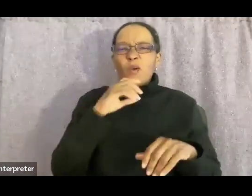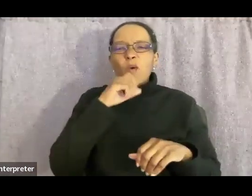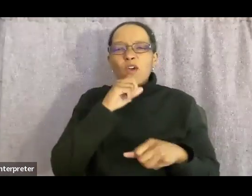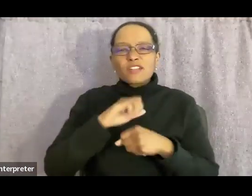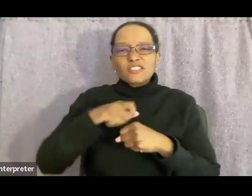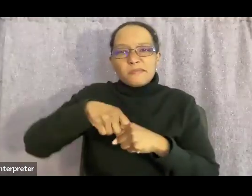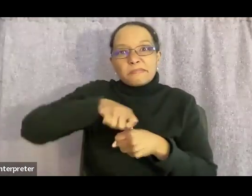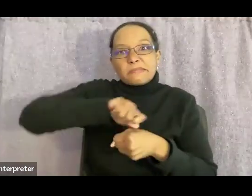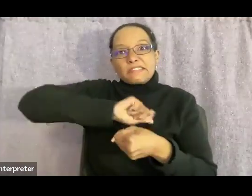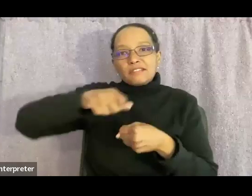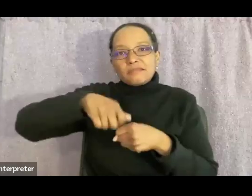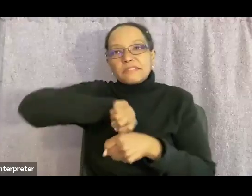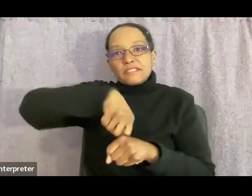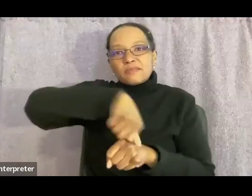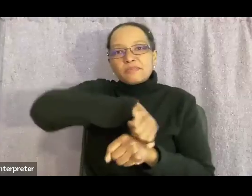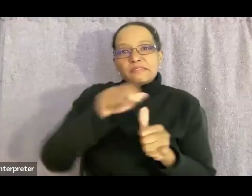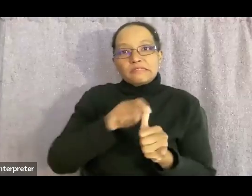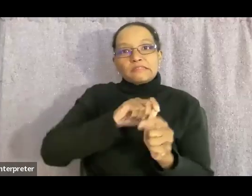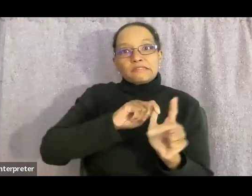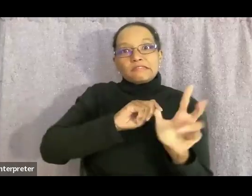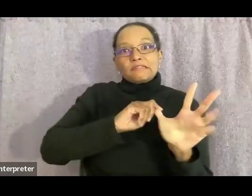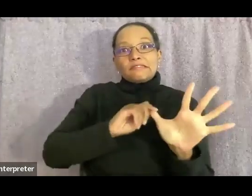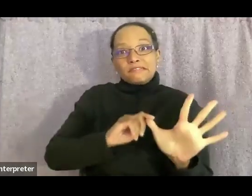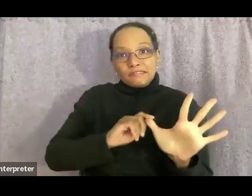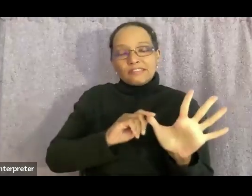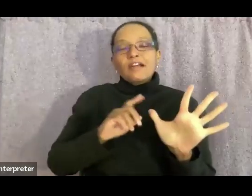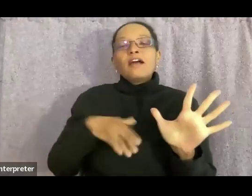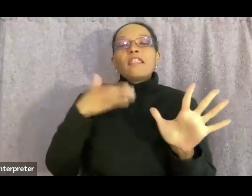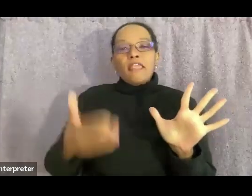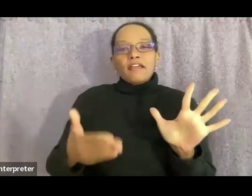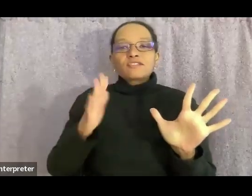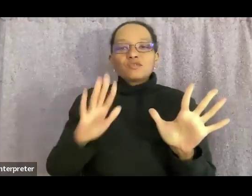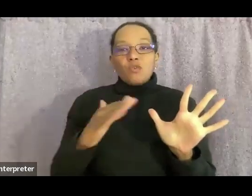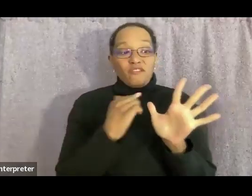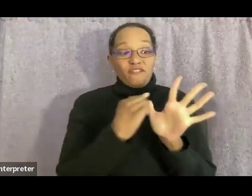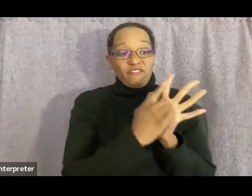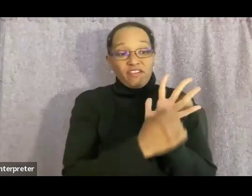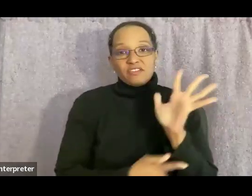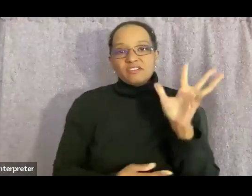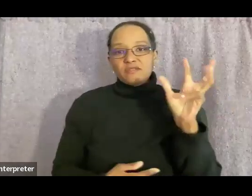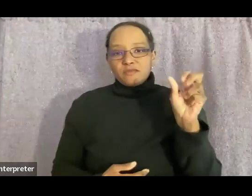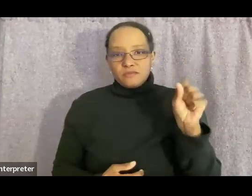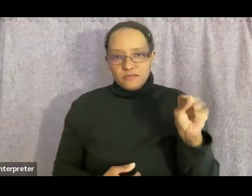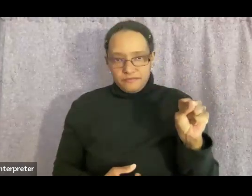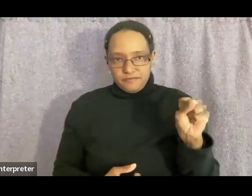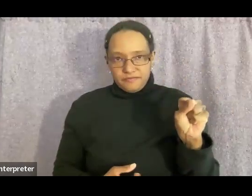And then you will curl your fingers into a fist. If you can't get into the full positions, that's okay.